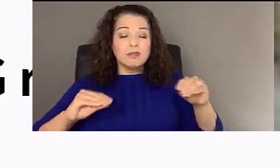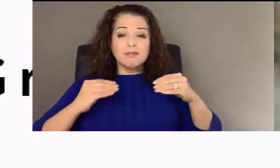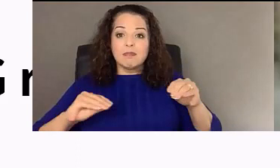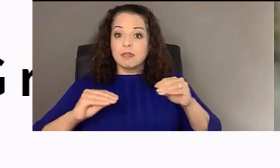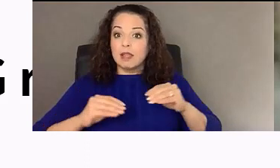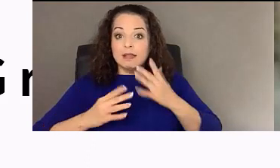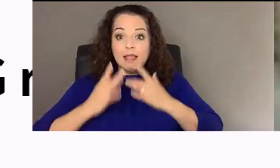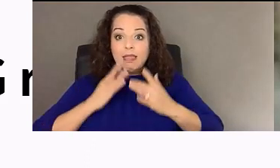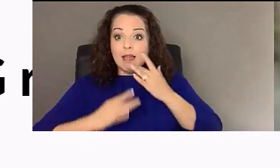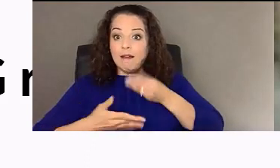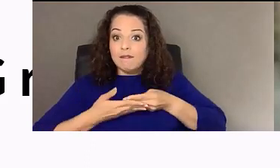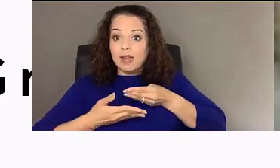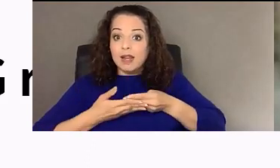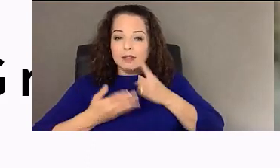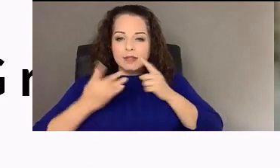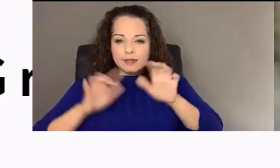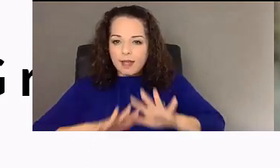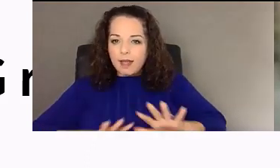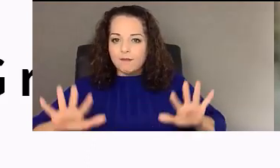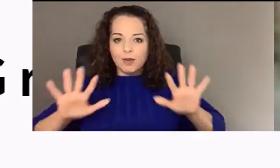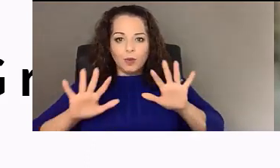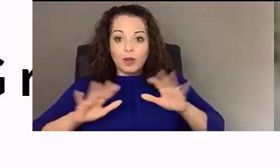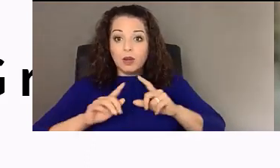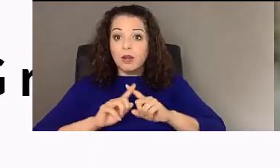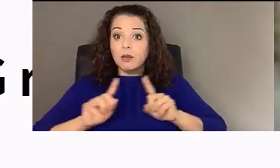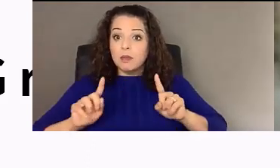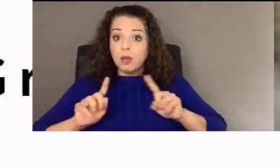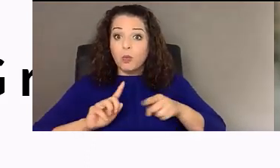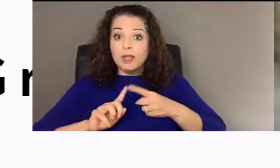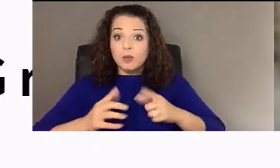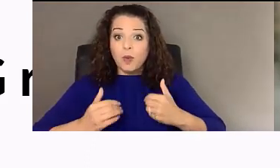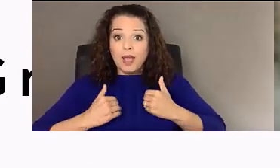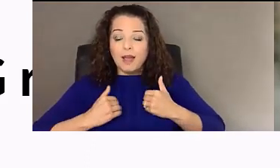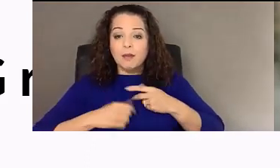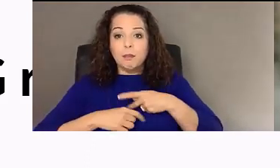But when you have a product or an idea that might not